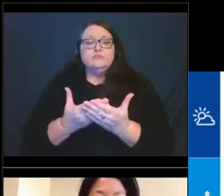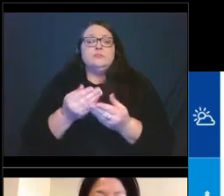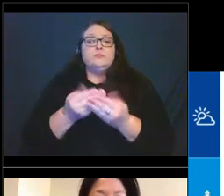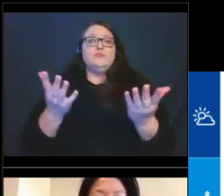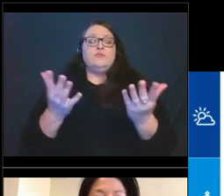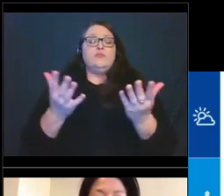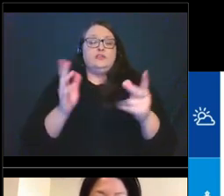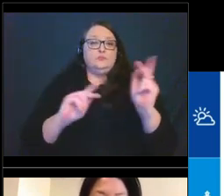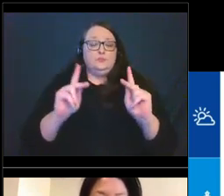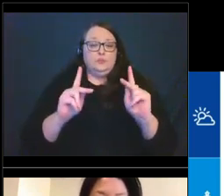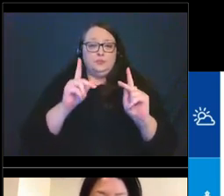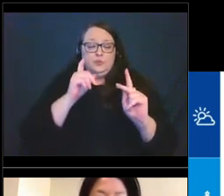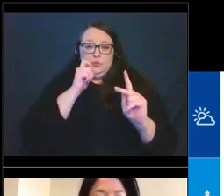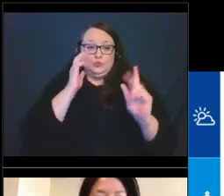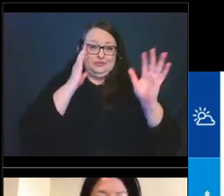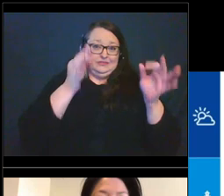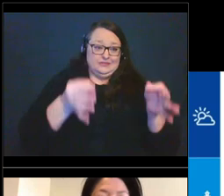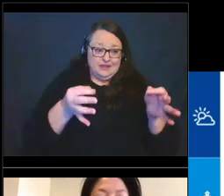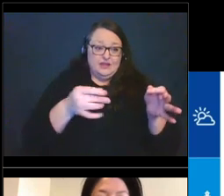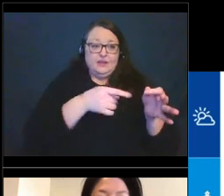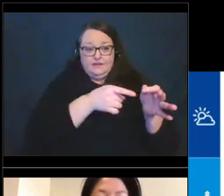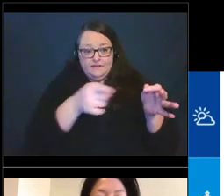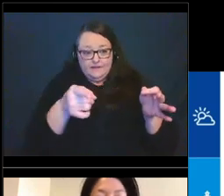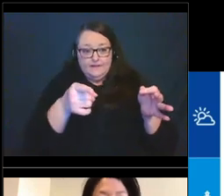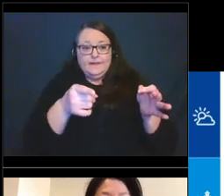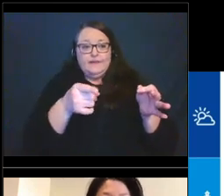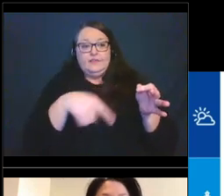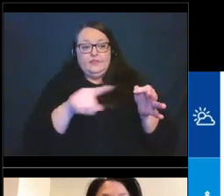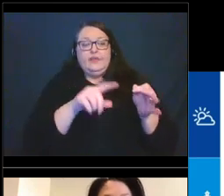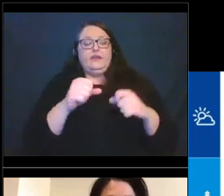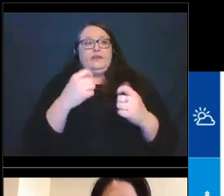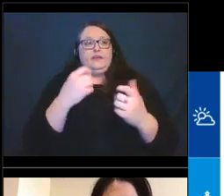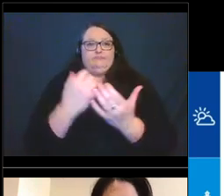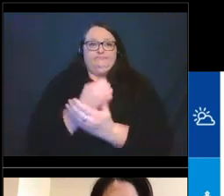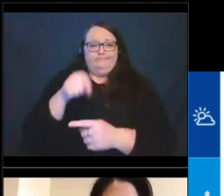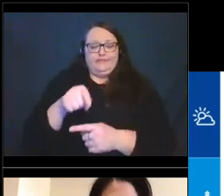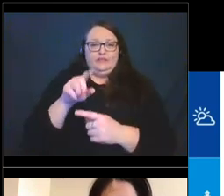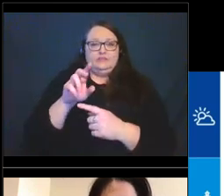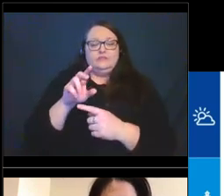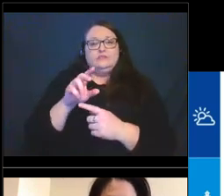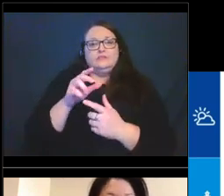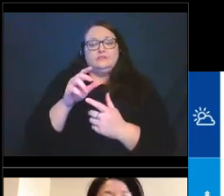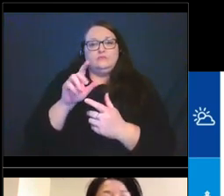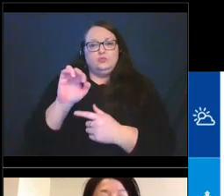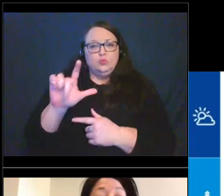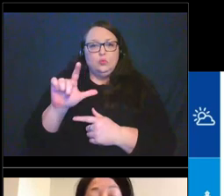a heat service that is easy to use and yet appropriate from a public health standpoint.